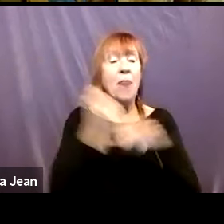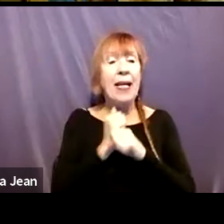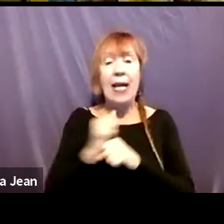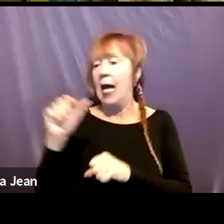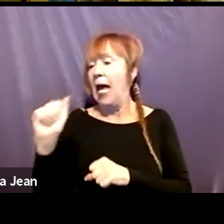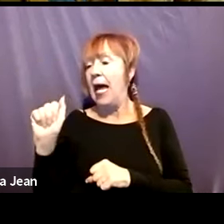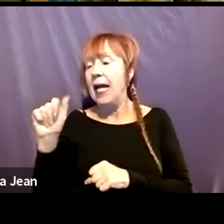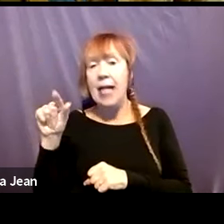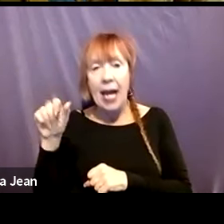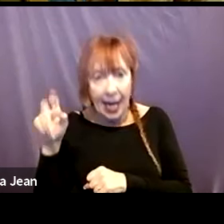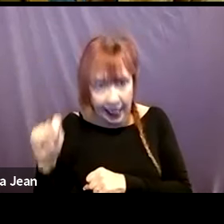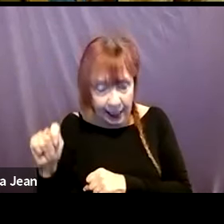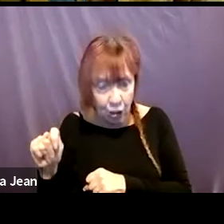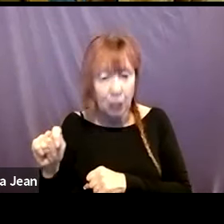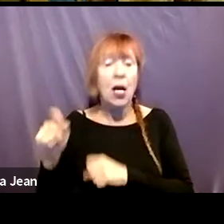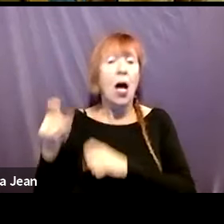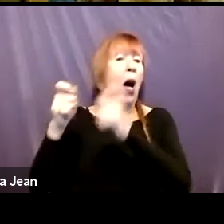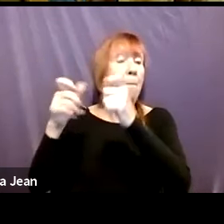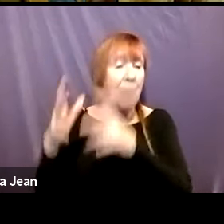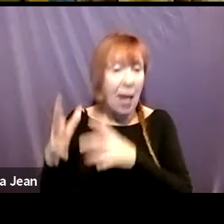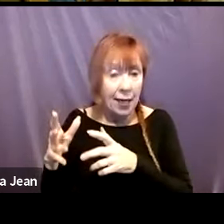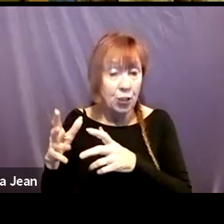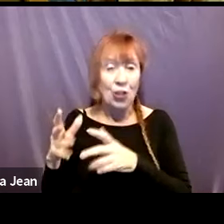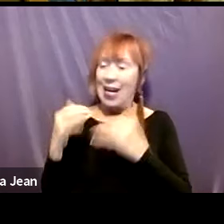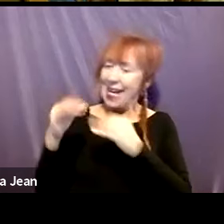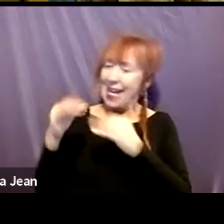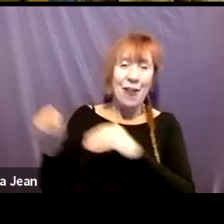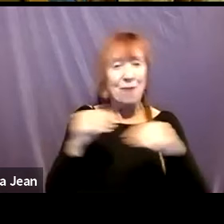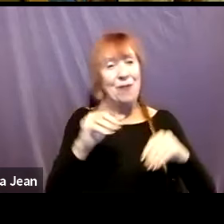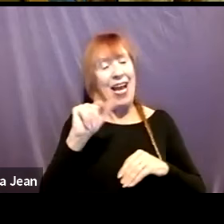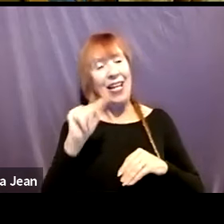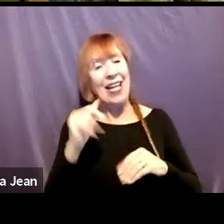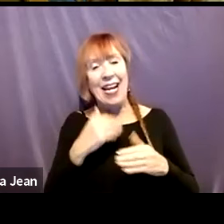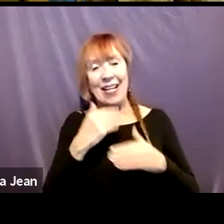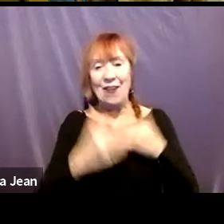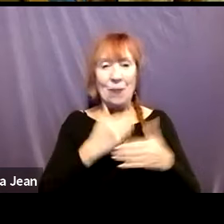and they've moved to LA, and they're in the process of getting staffed.